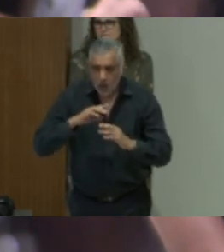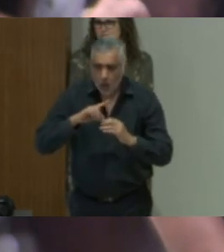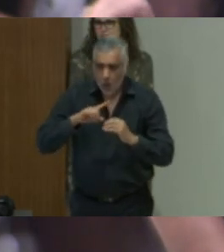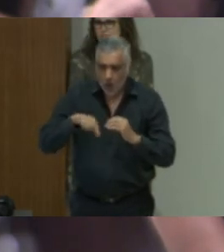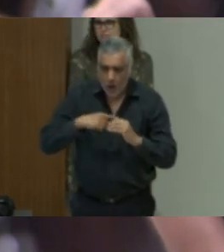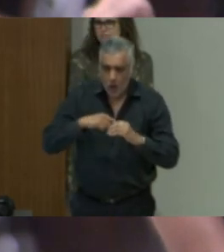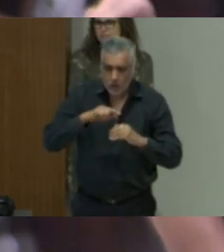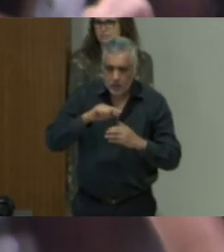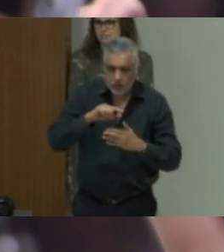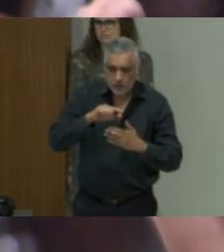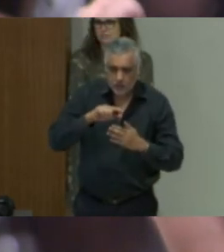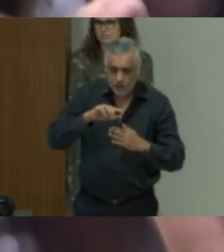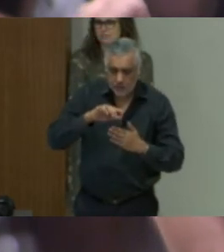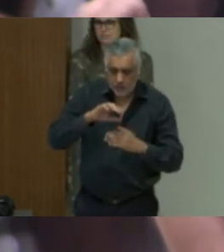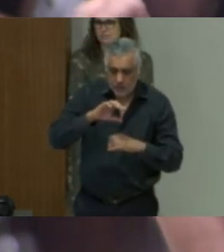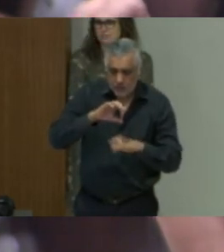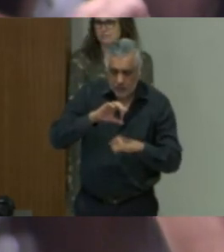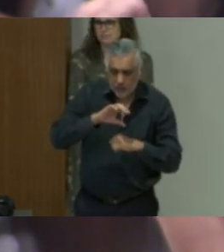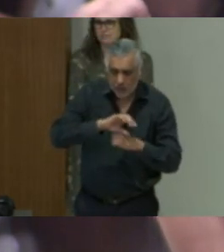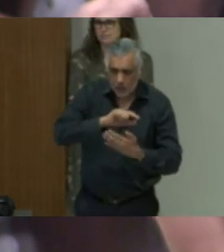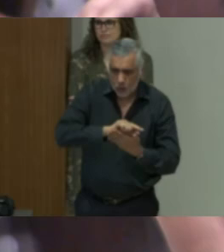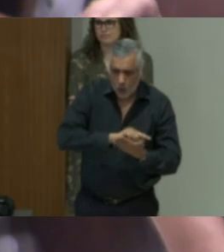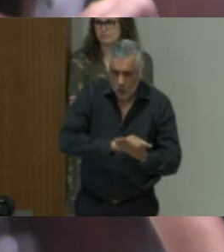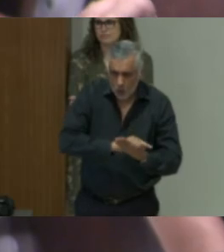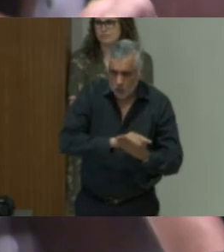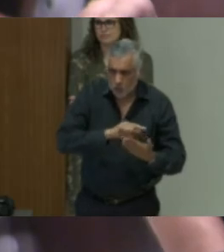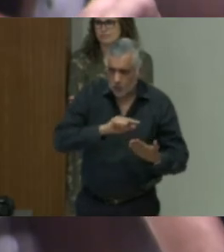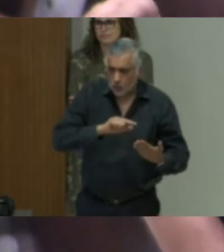for ordination of men called to the catholic priesthood.